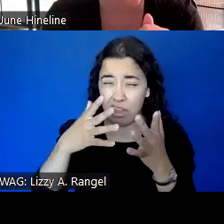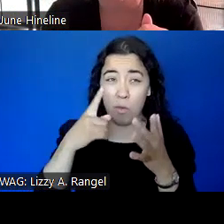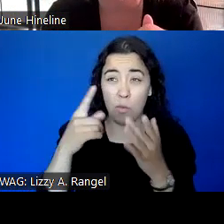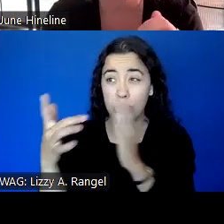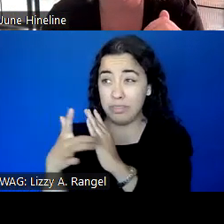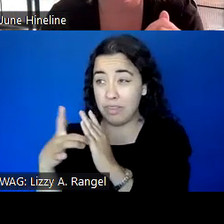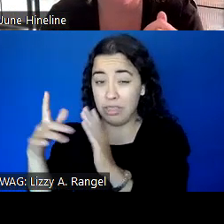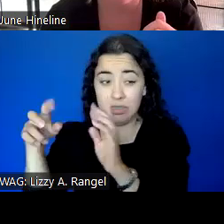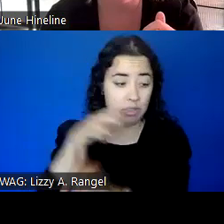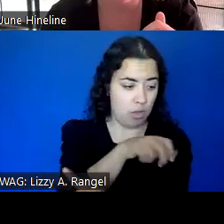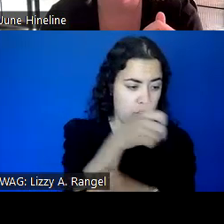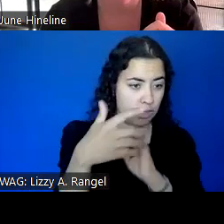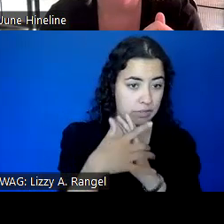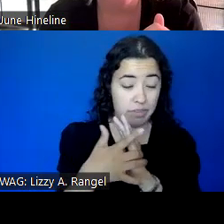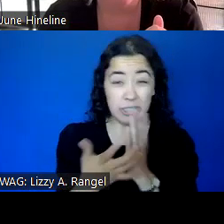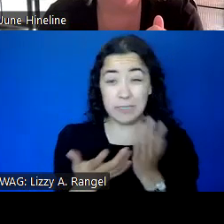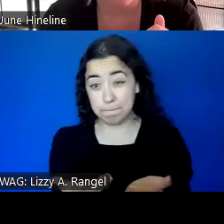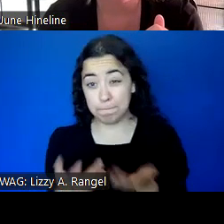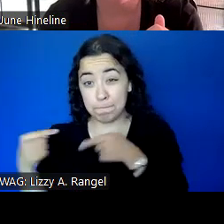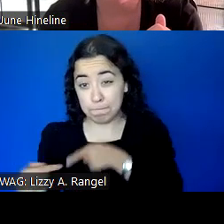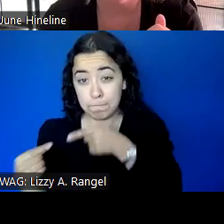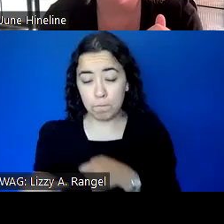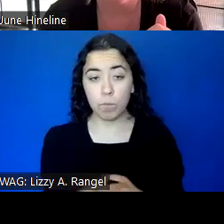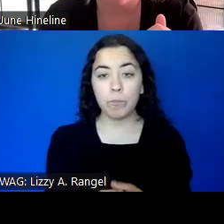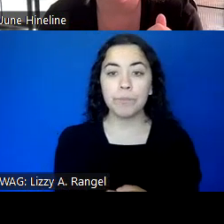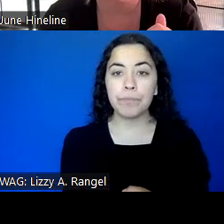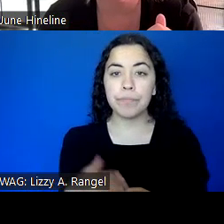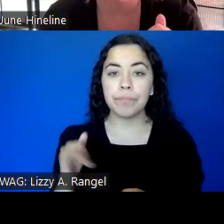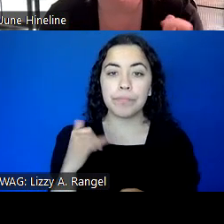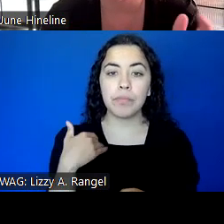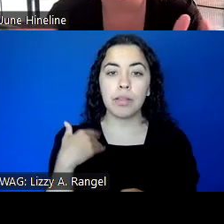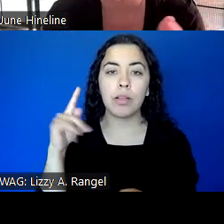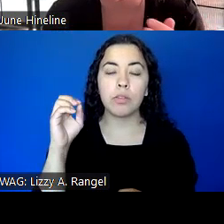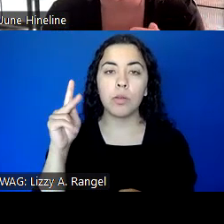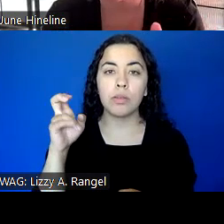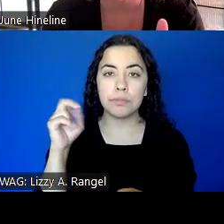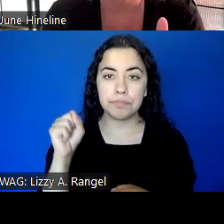So in this image, it's a screenshot of my home screen, and you can see that depending on what